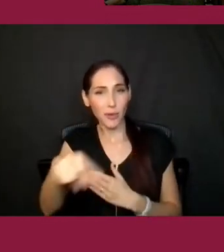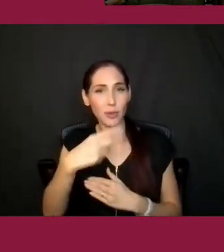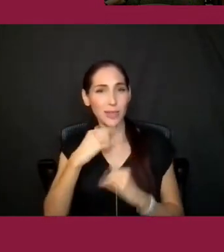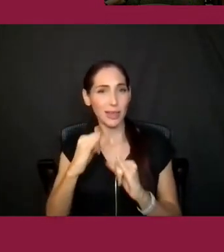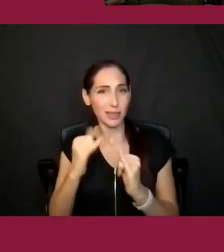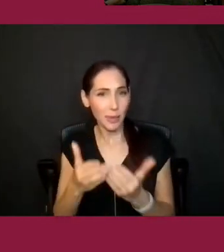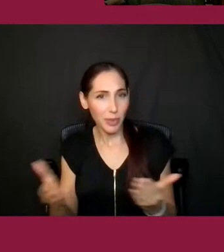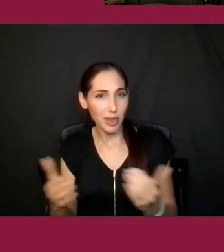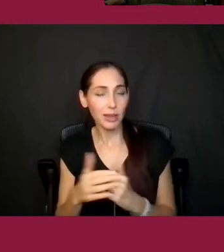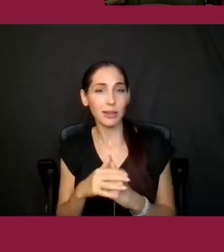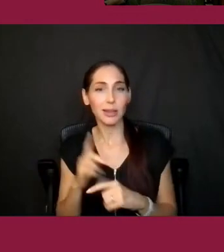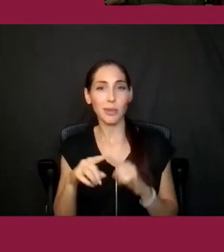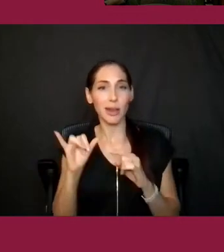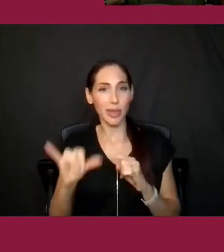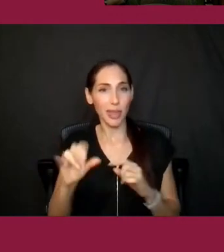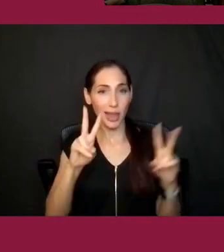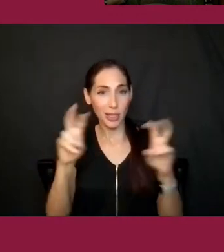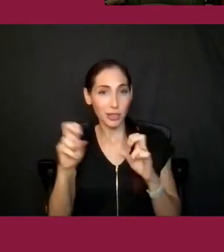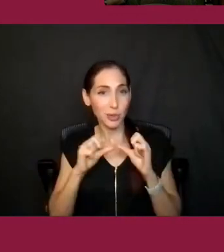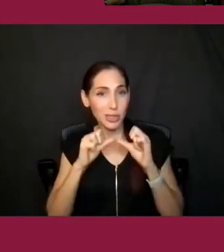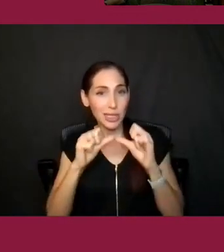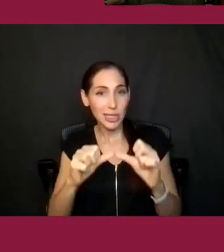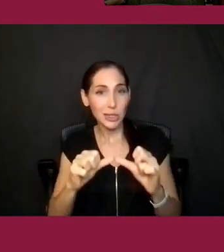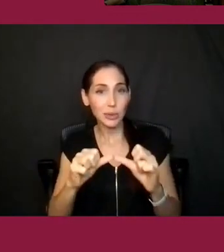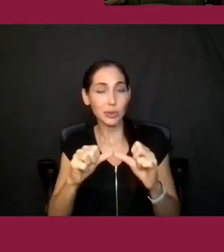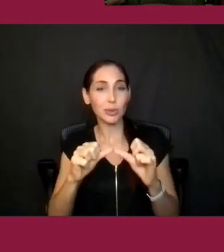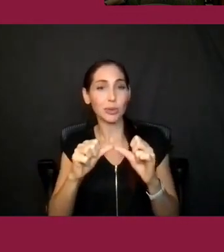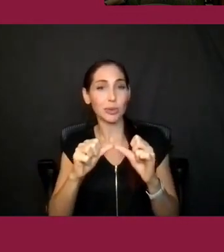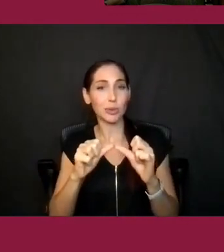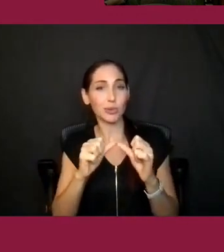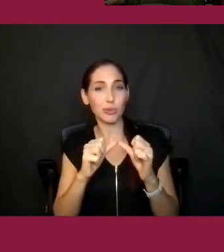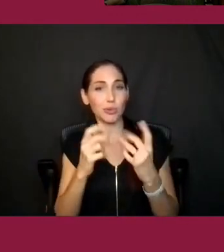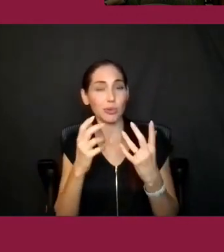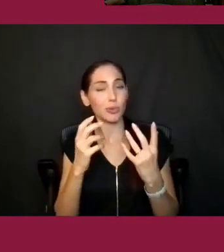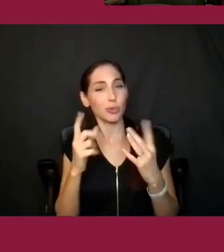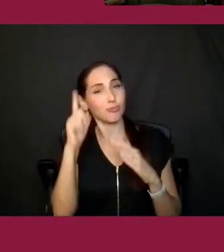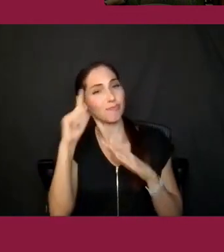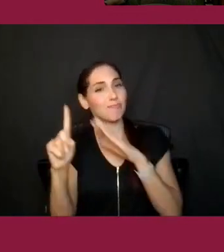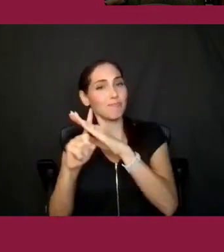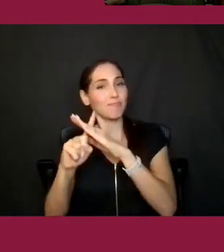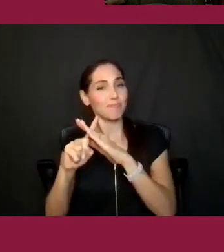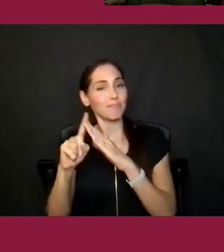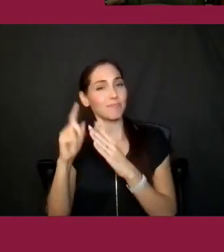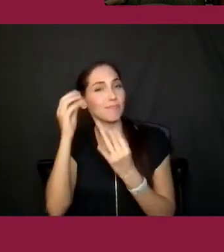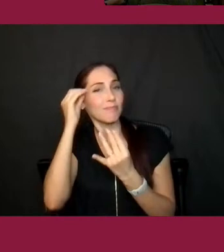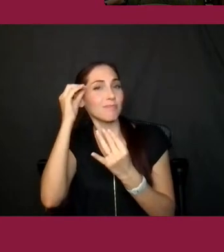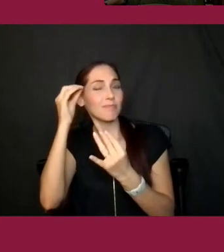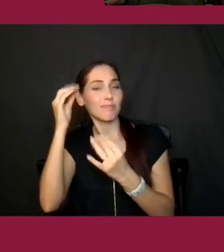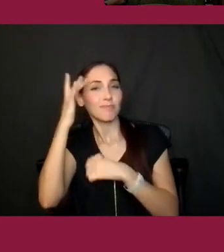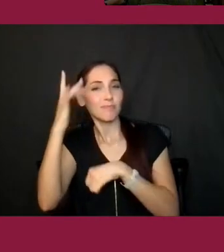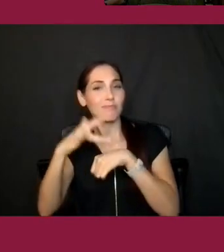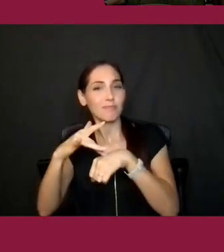that continues to be on my mind and on my heart and on the minds and hearts of, of our faculty.